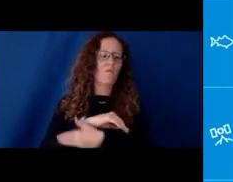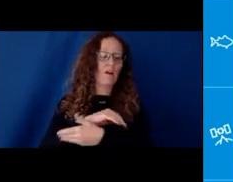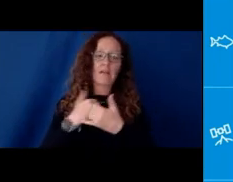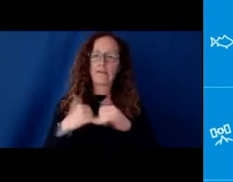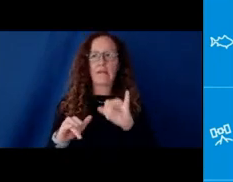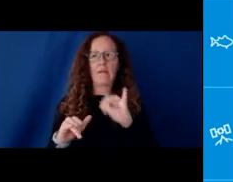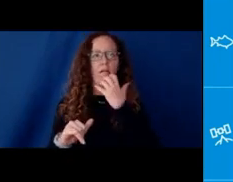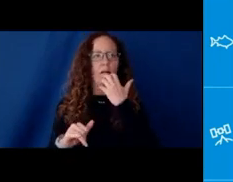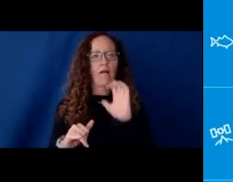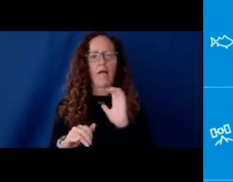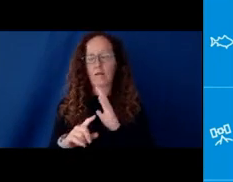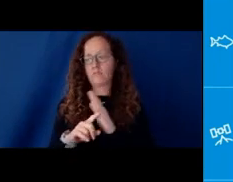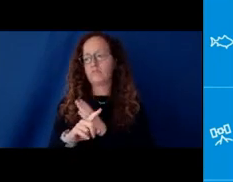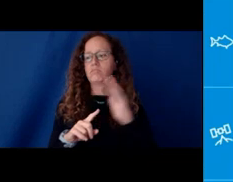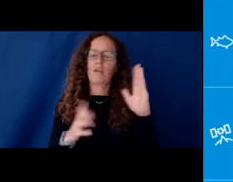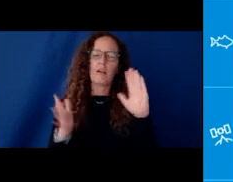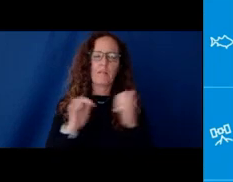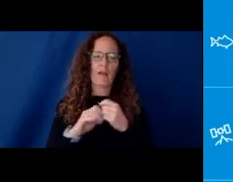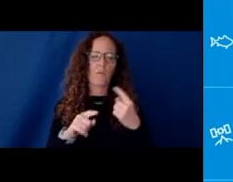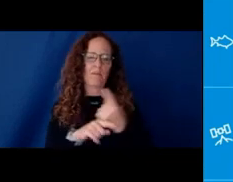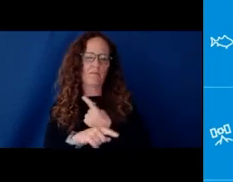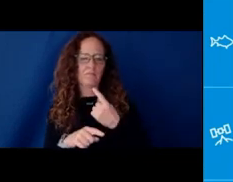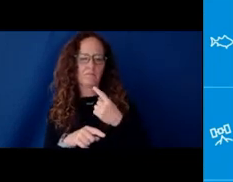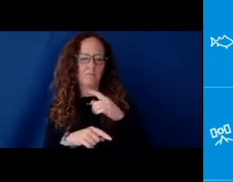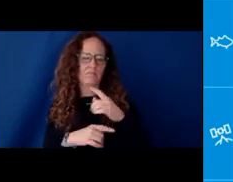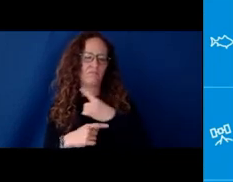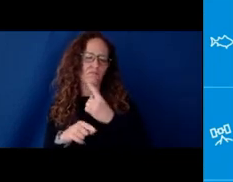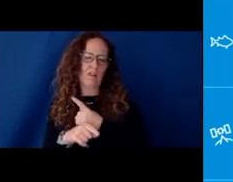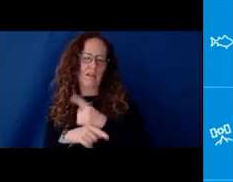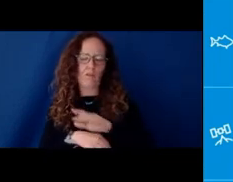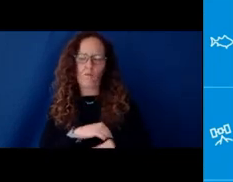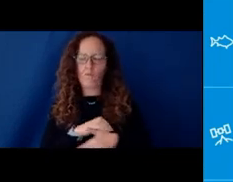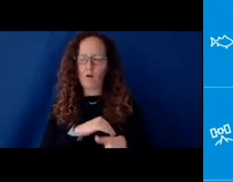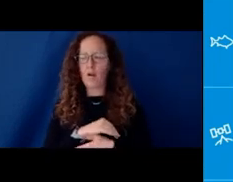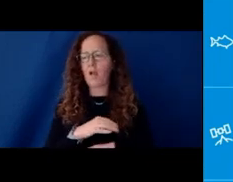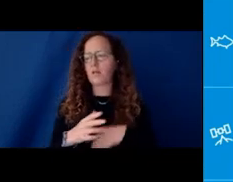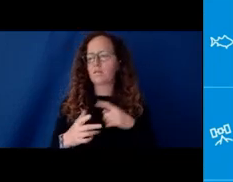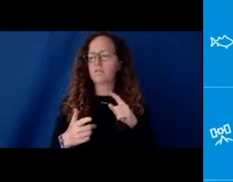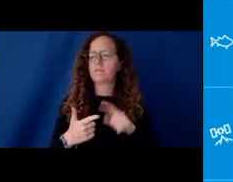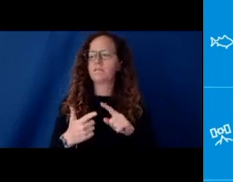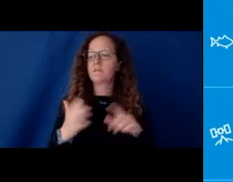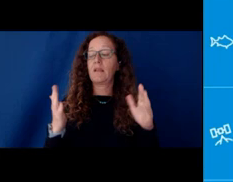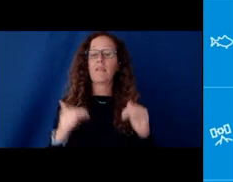next category is the major level: colored red, and numbered level three. These will also be highly